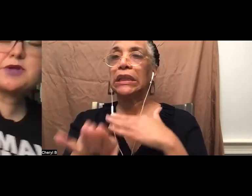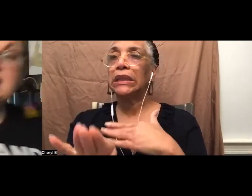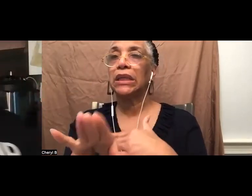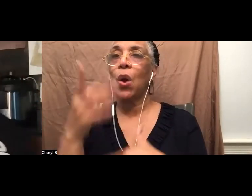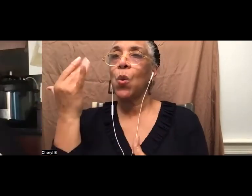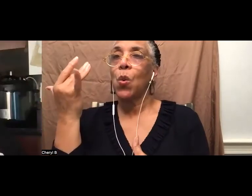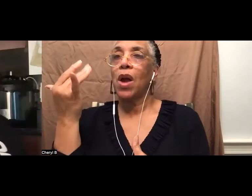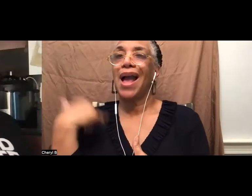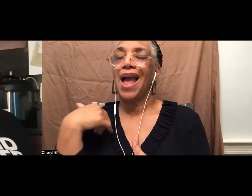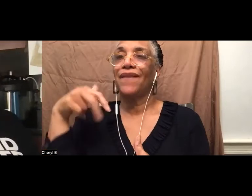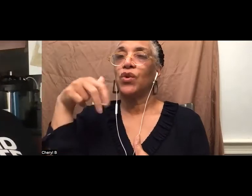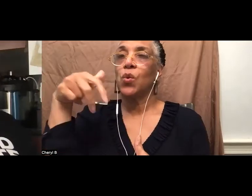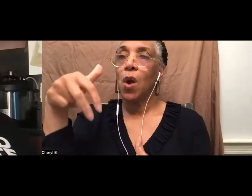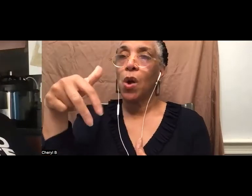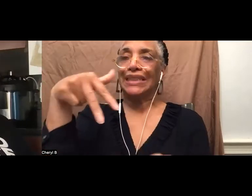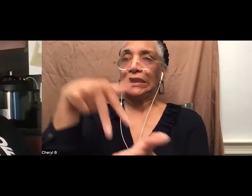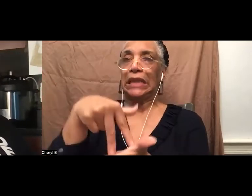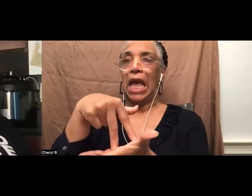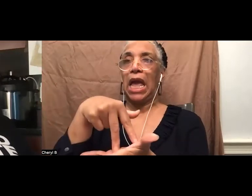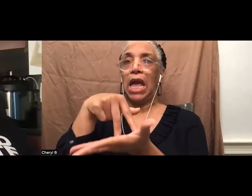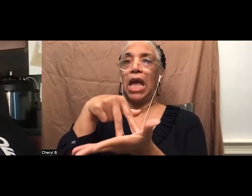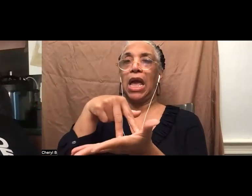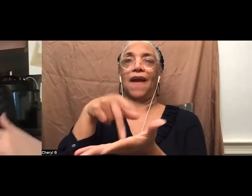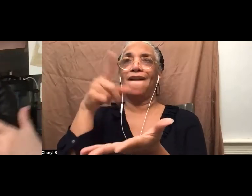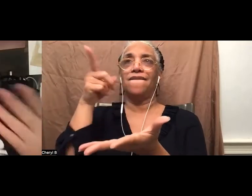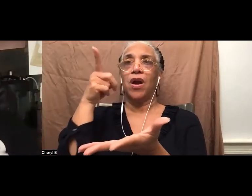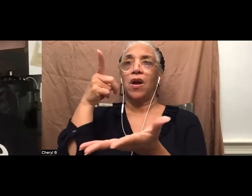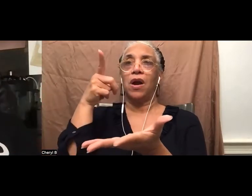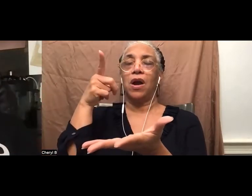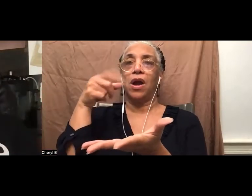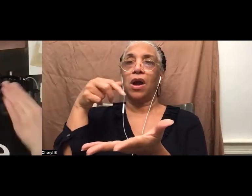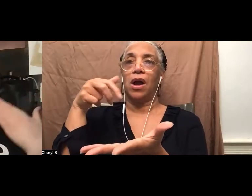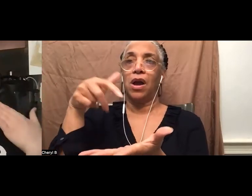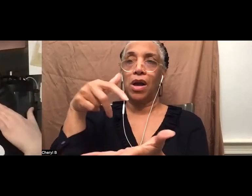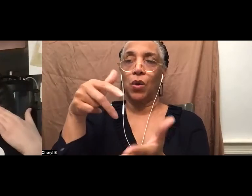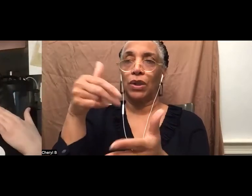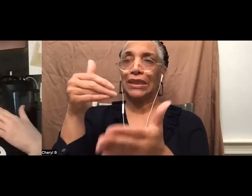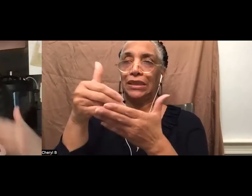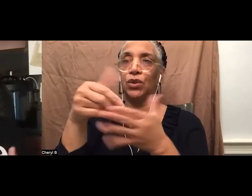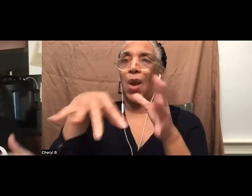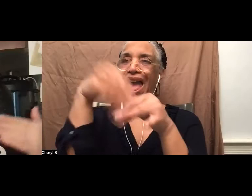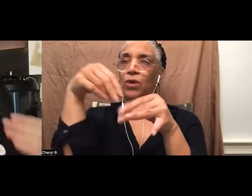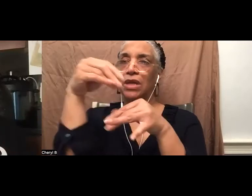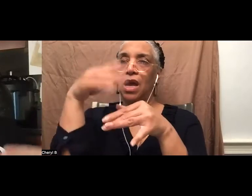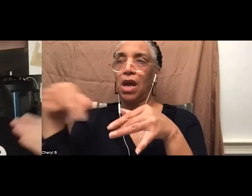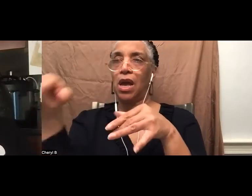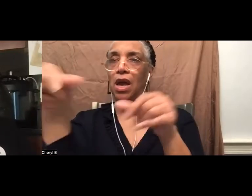would have to walk and stand so far just to get to COP to the outer perimeter, then you have to go through multiple